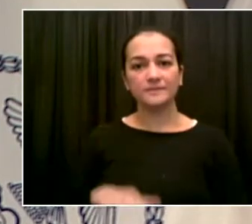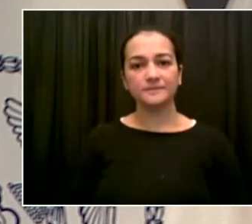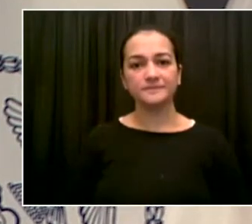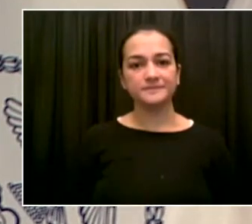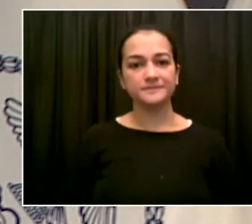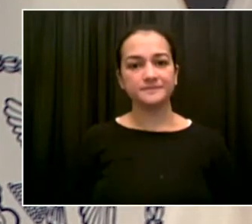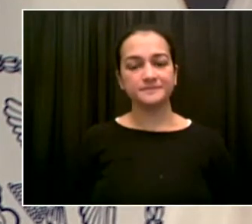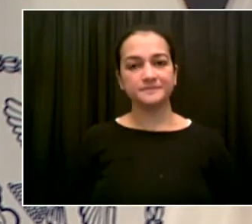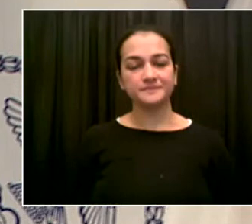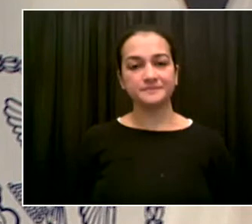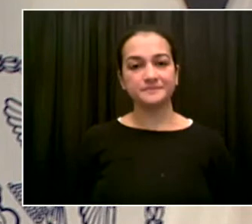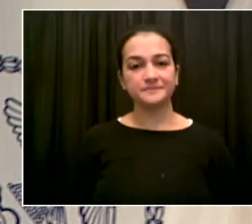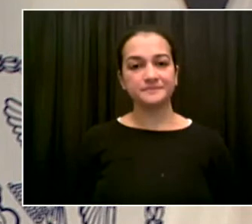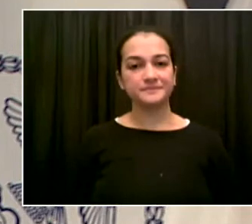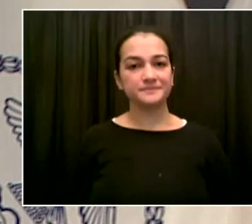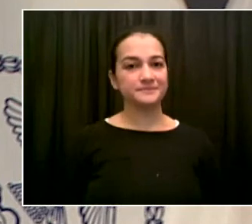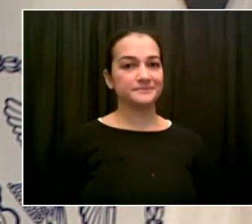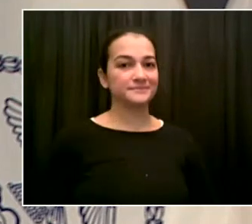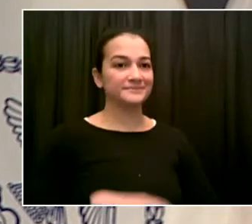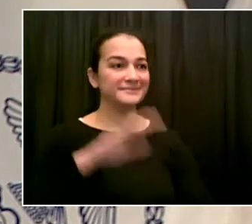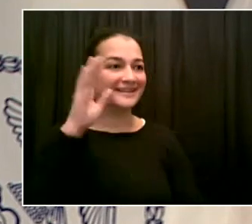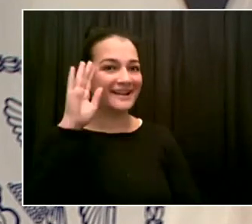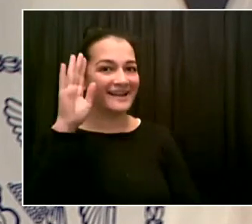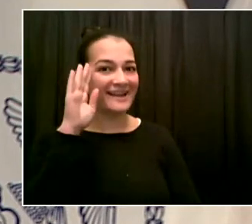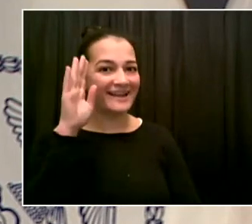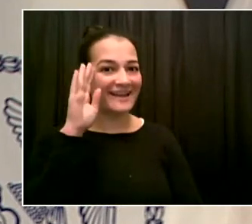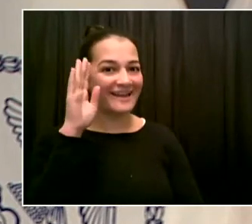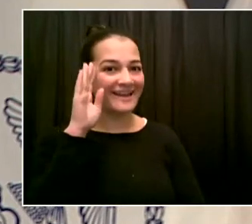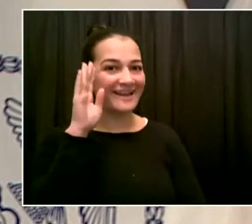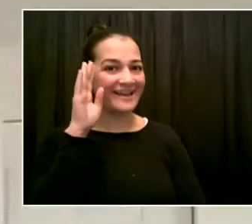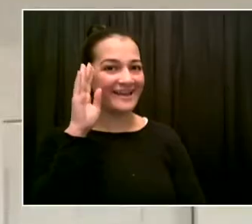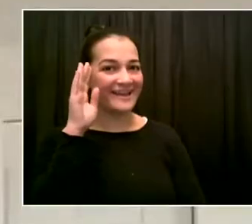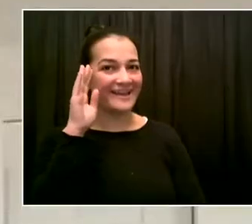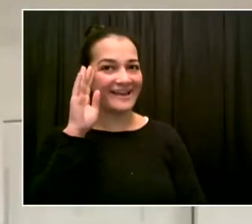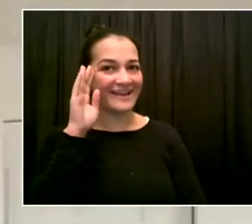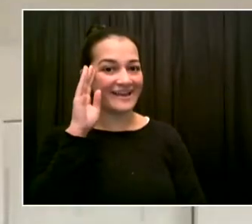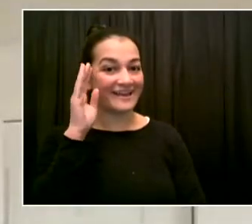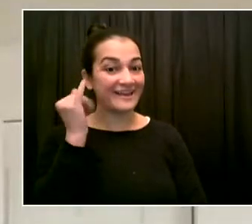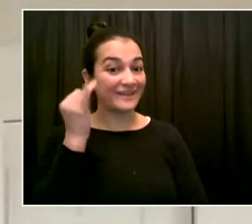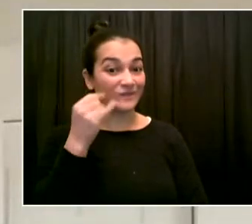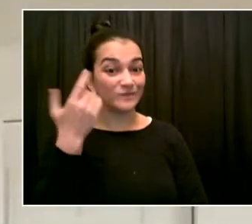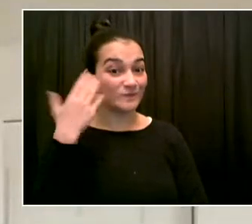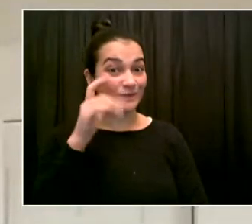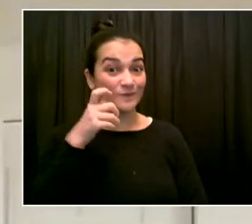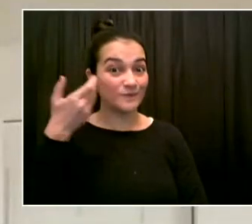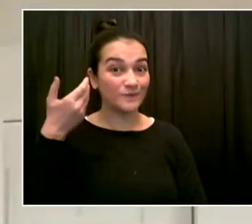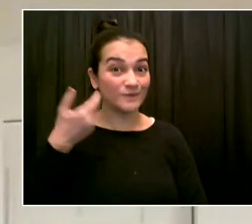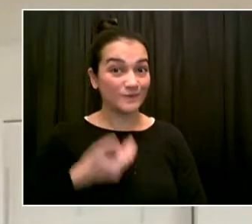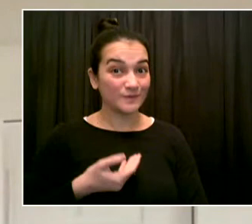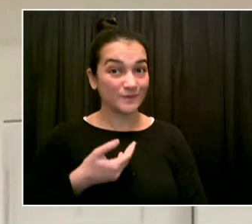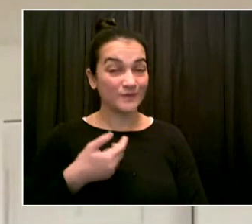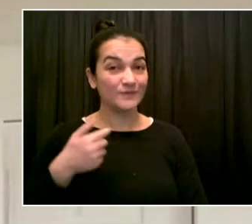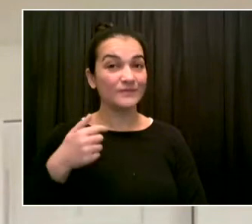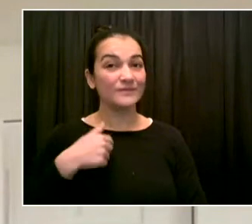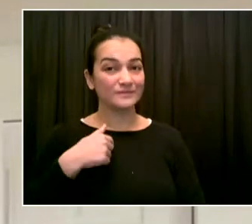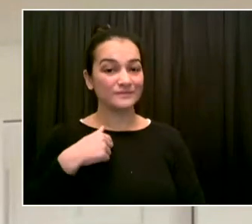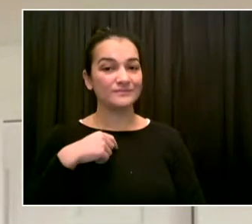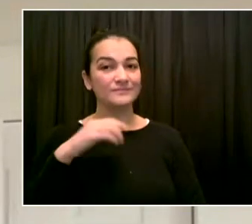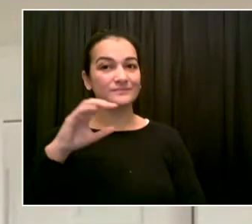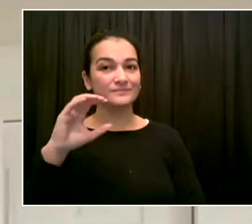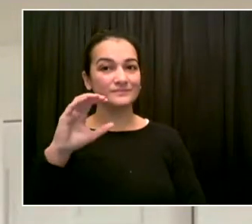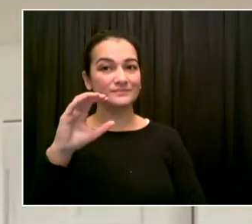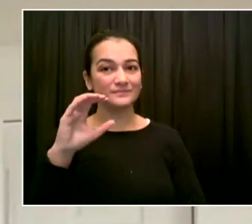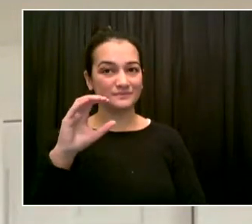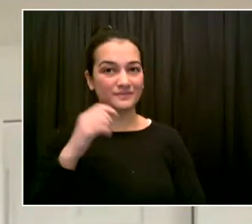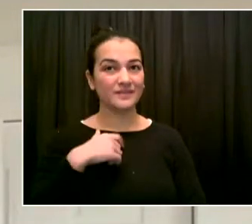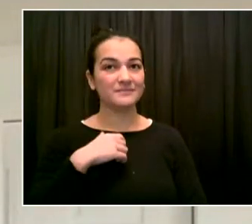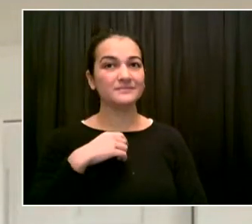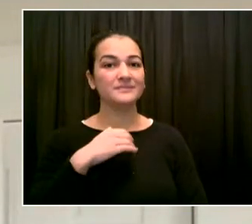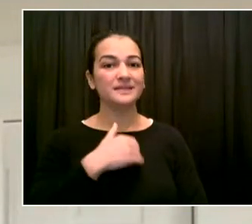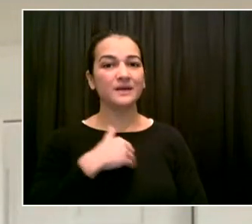CARLENE A RIRVEA.